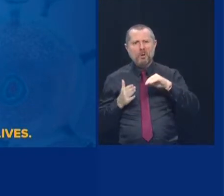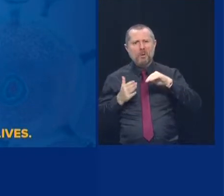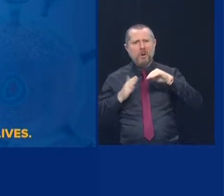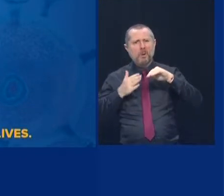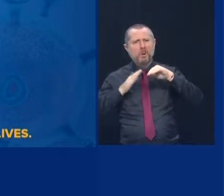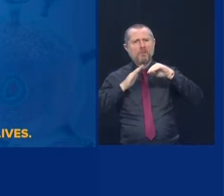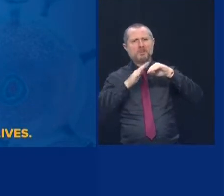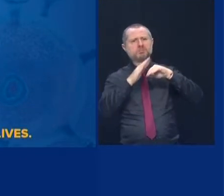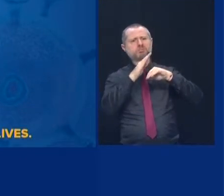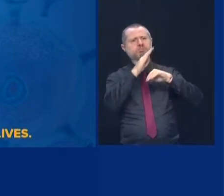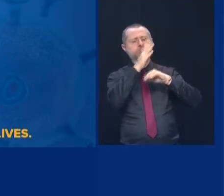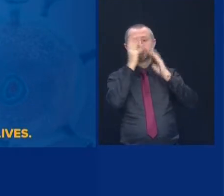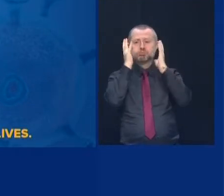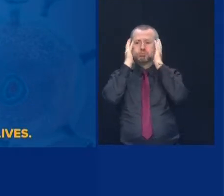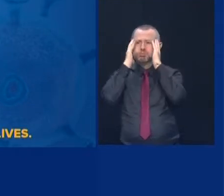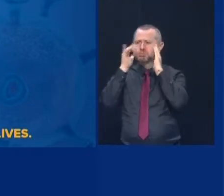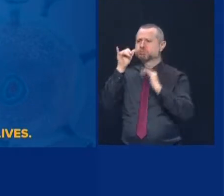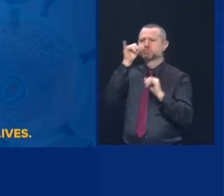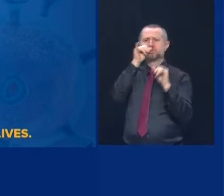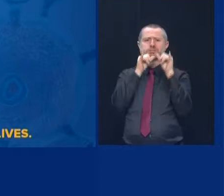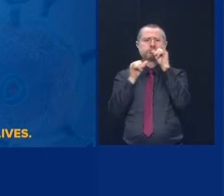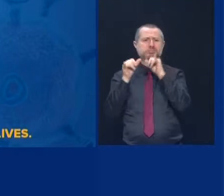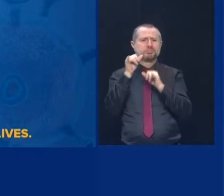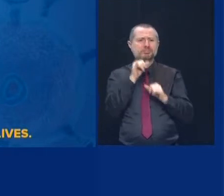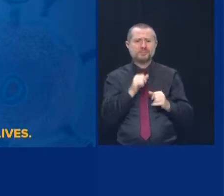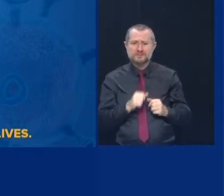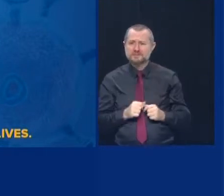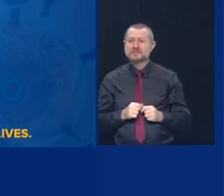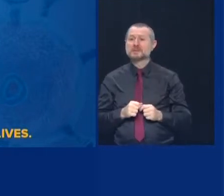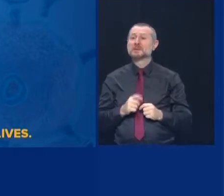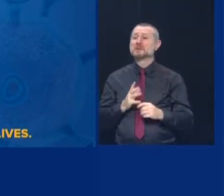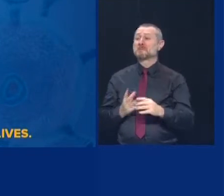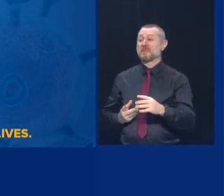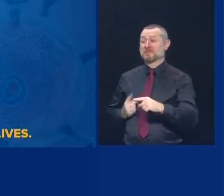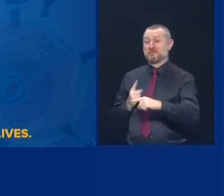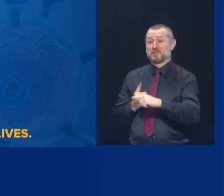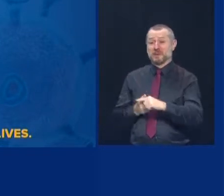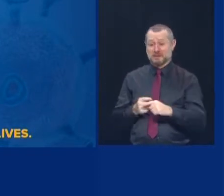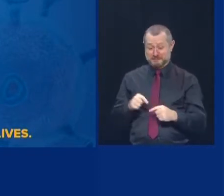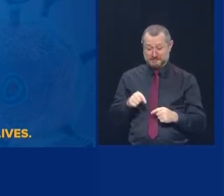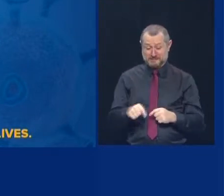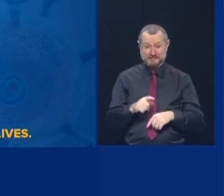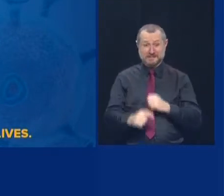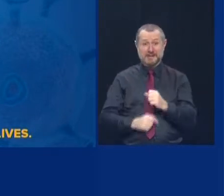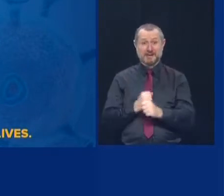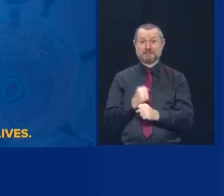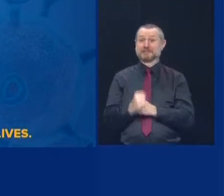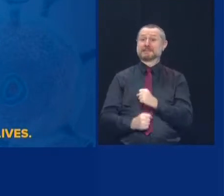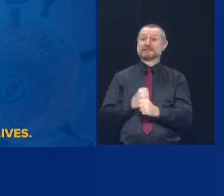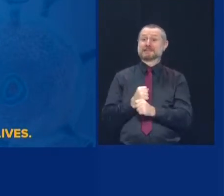YOU PUT THAT TOGETHER WITH THE FACT THAT THE CASES ARE ALREADY